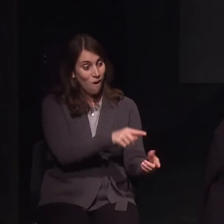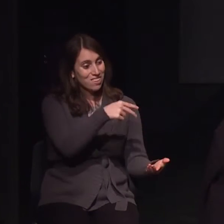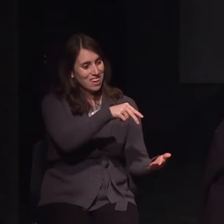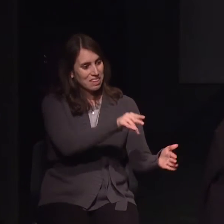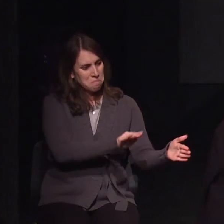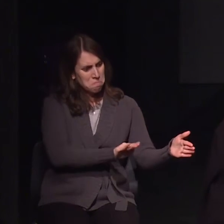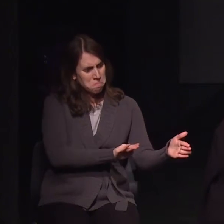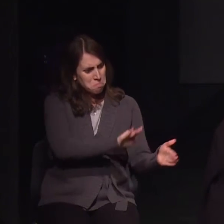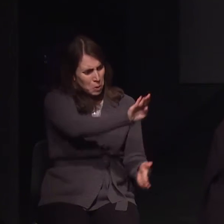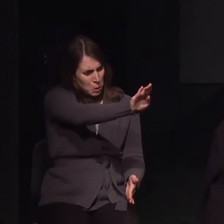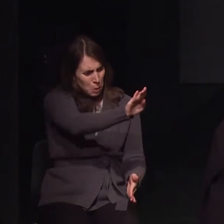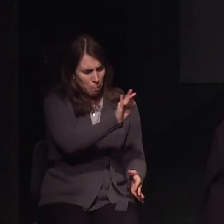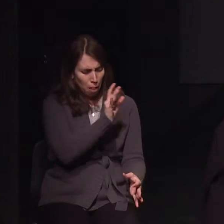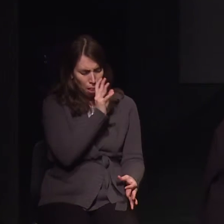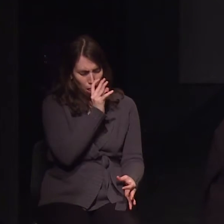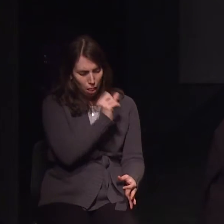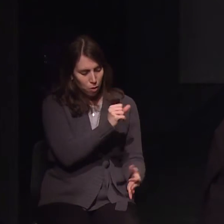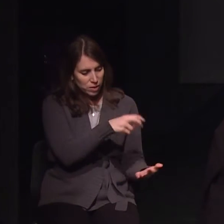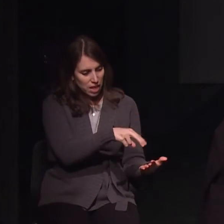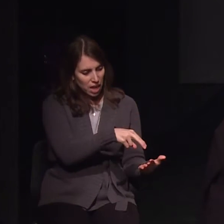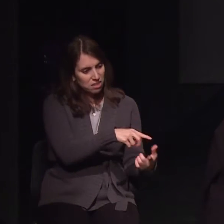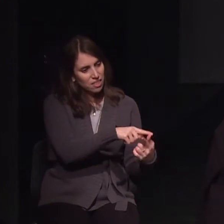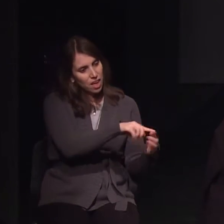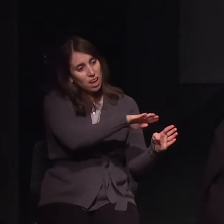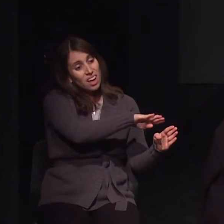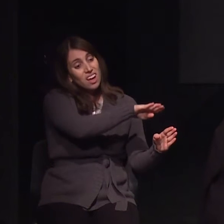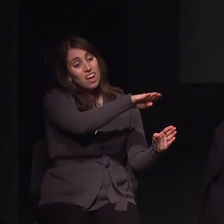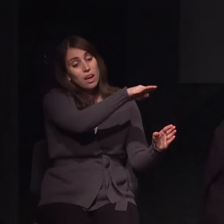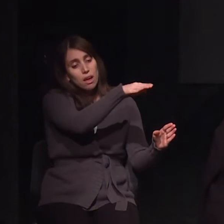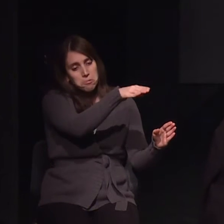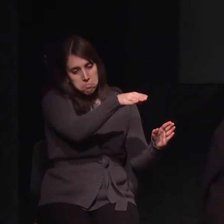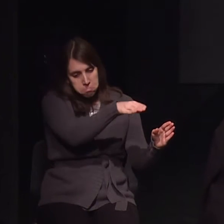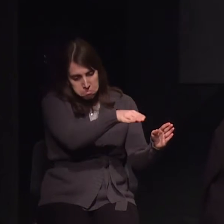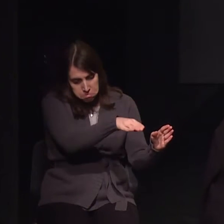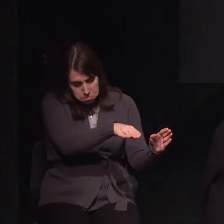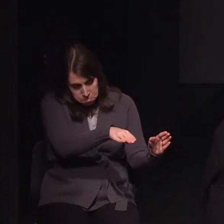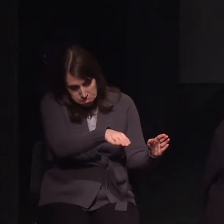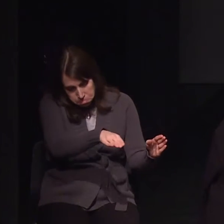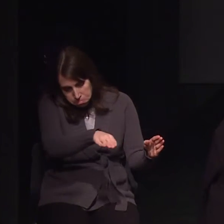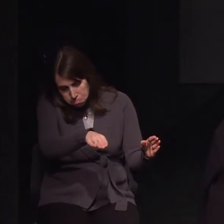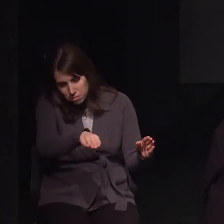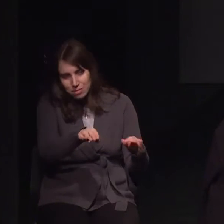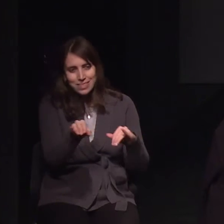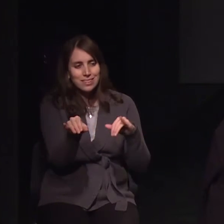in dance, and then we can see times where it’s not so present, and similarly with music.